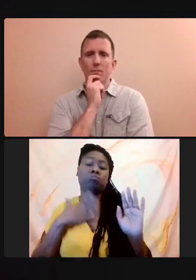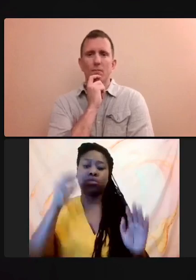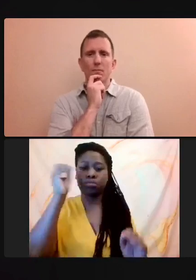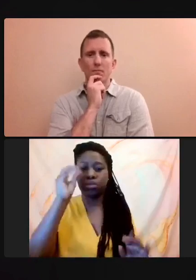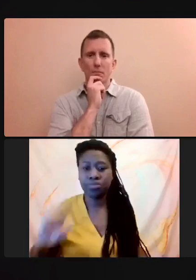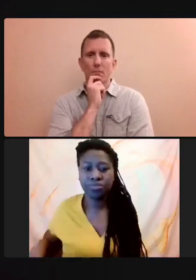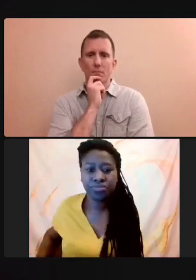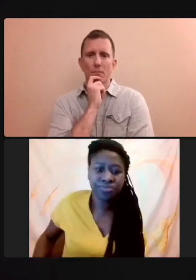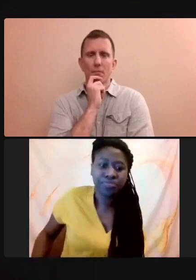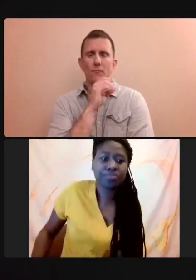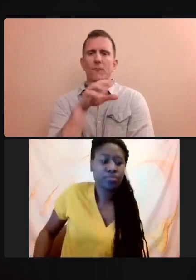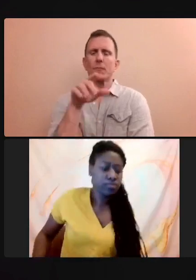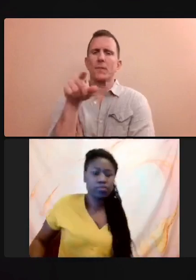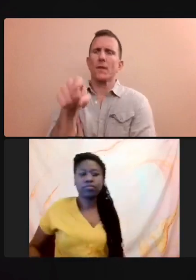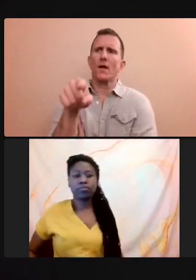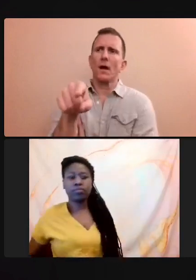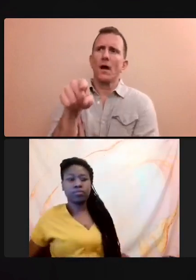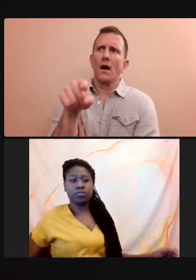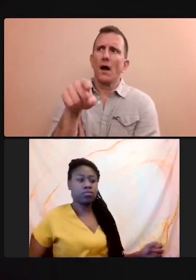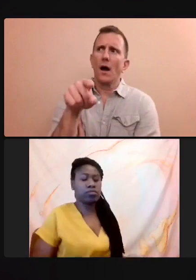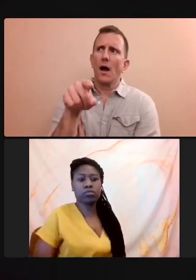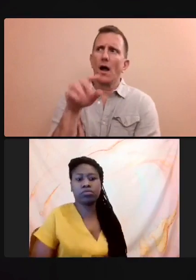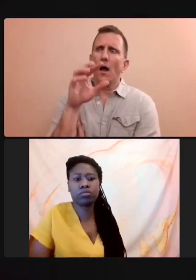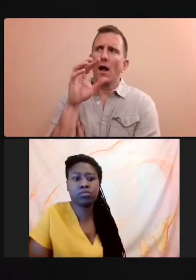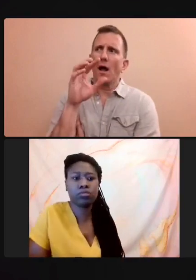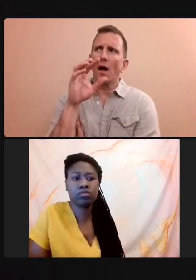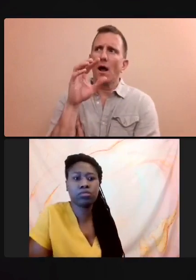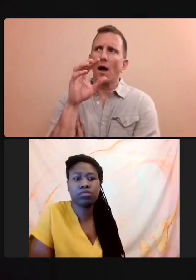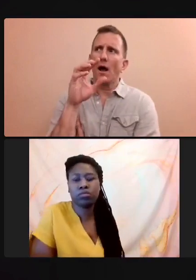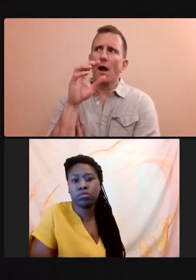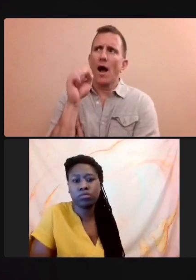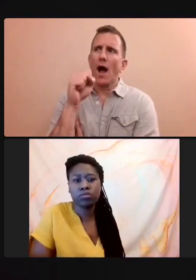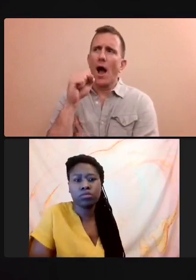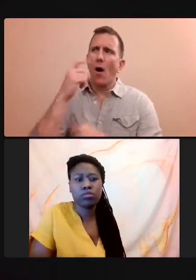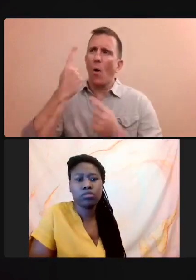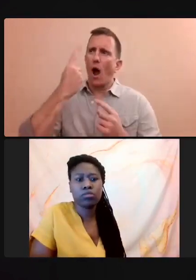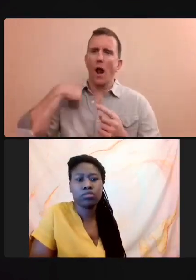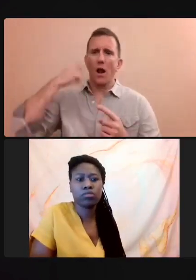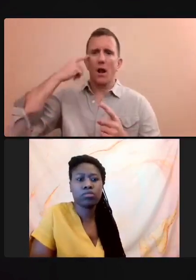they're learning ASL, but at the same time there's deaf people who use PSE, right?